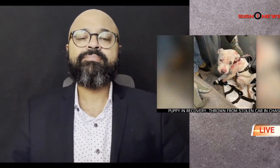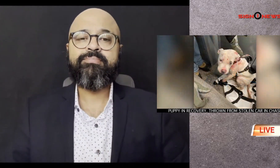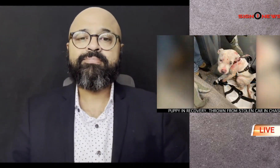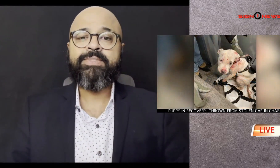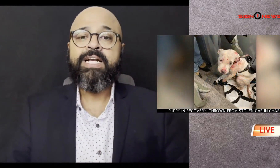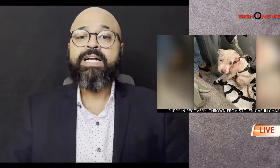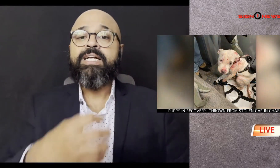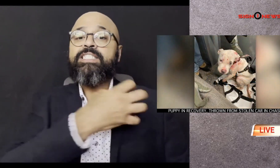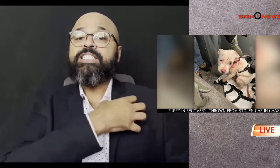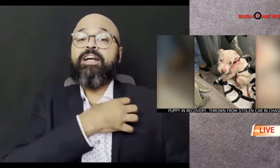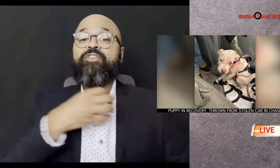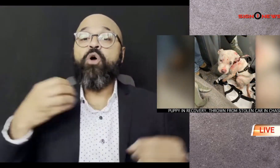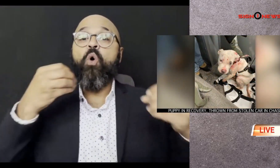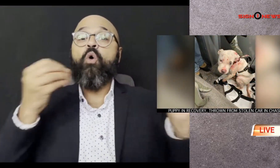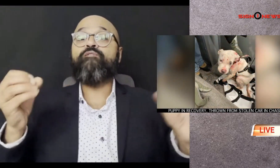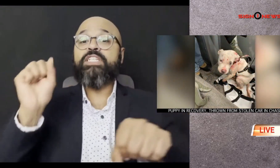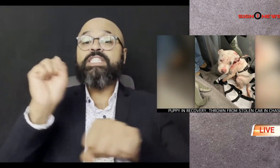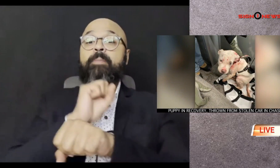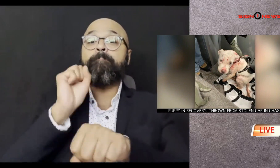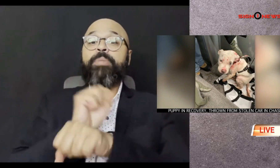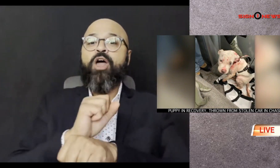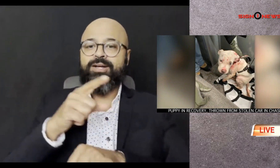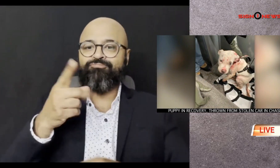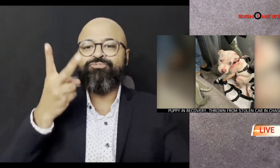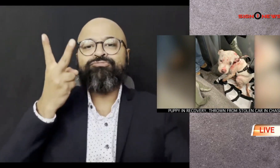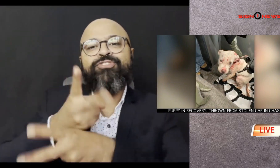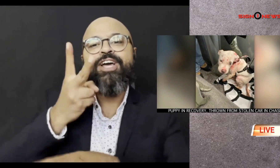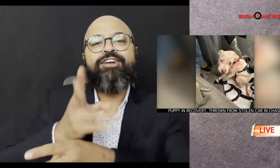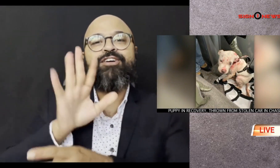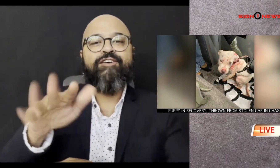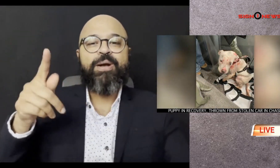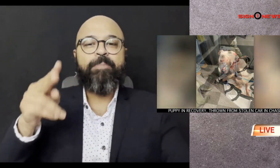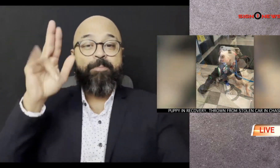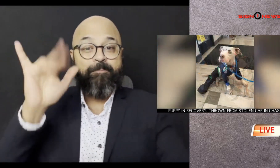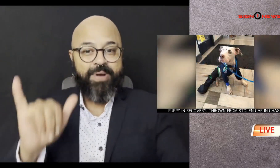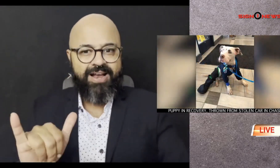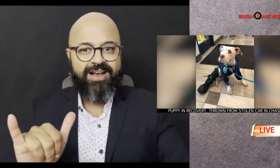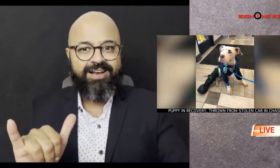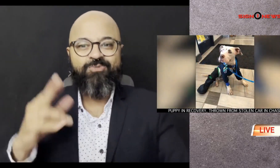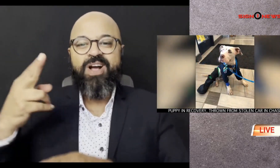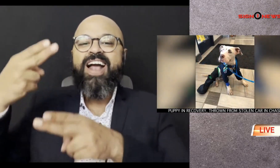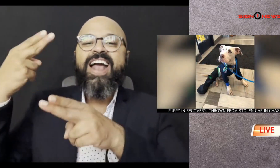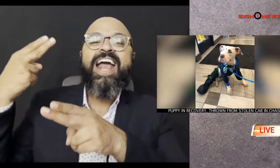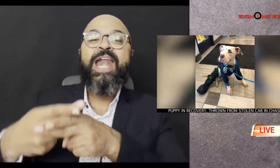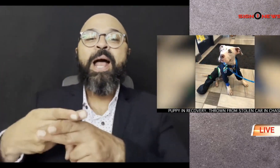a sheriff's office employees taken care of the puppy Who has been named Tahoe?